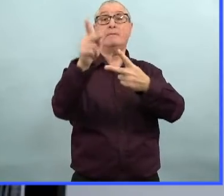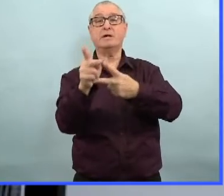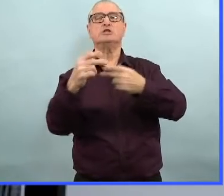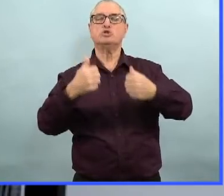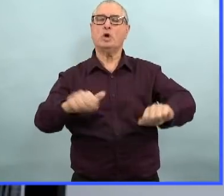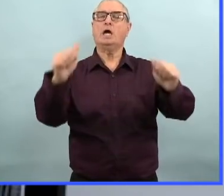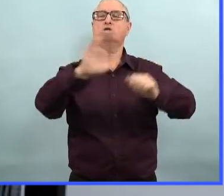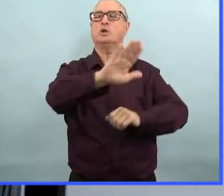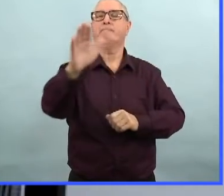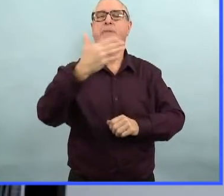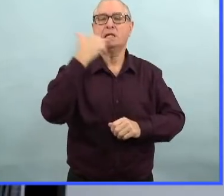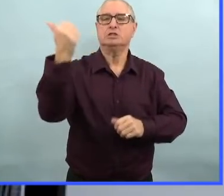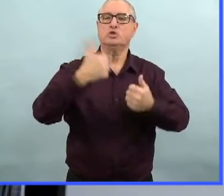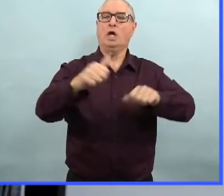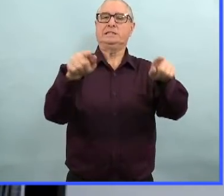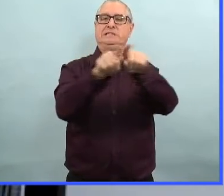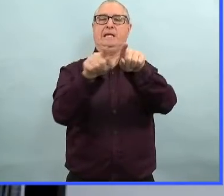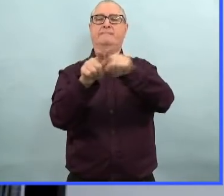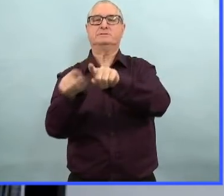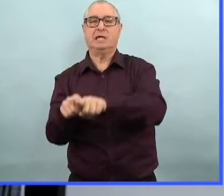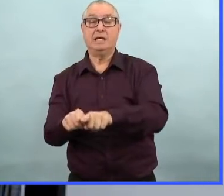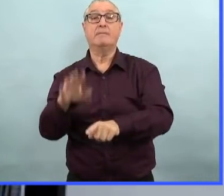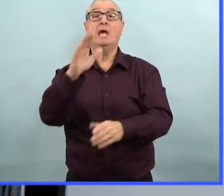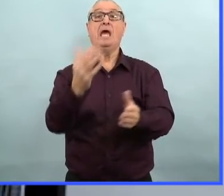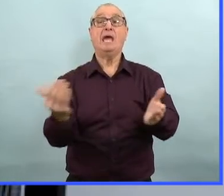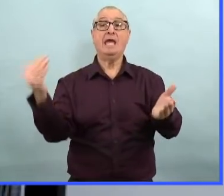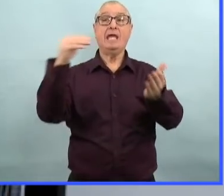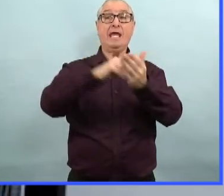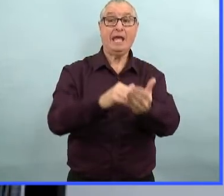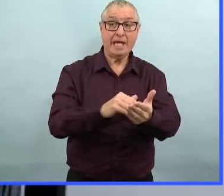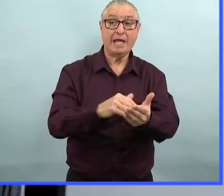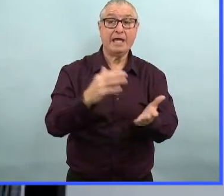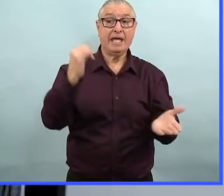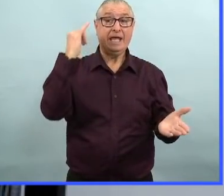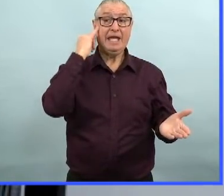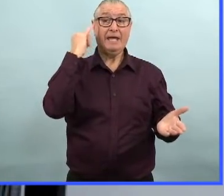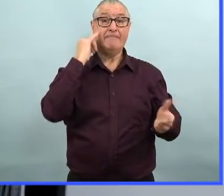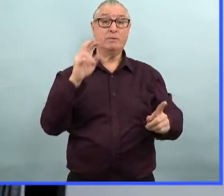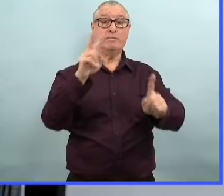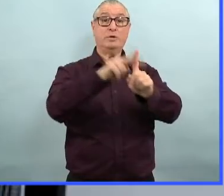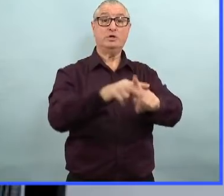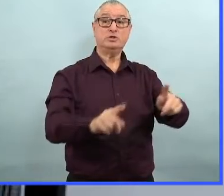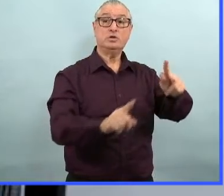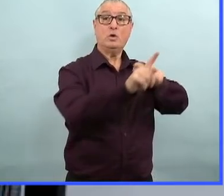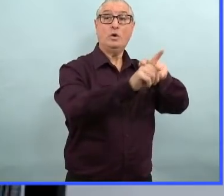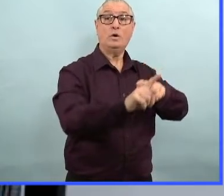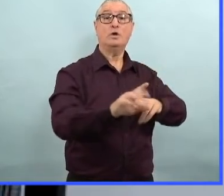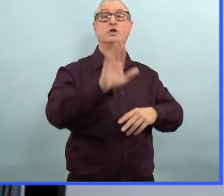either mrna product can be used and vaccinations should not be delayed so that means currently